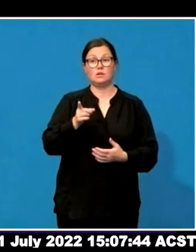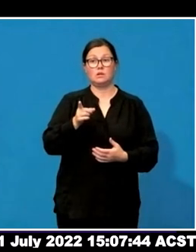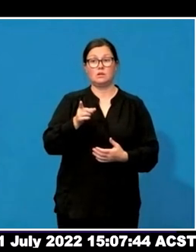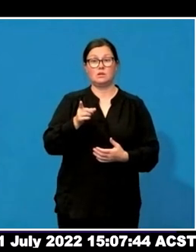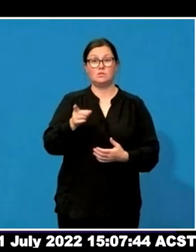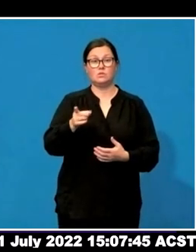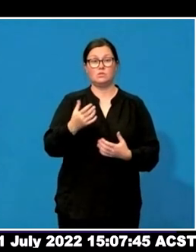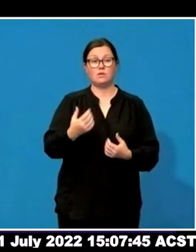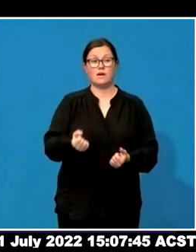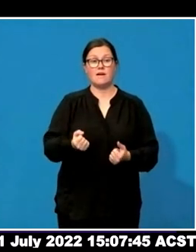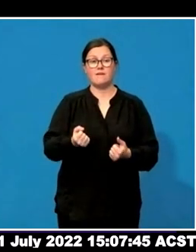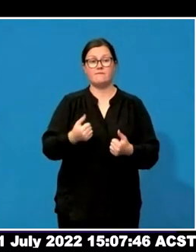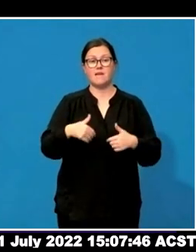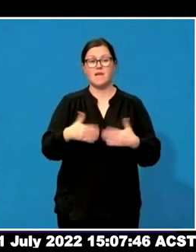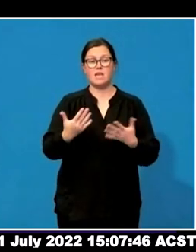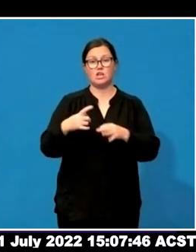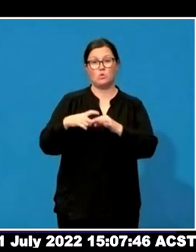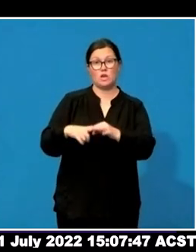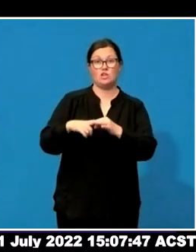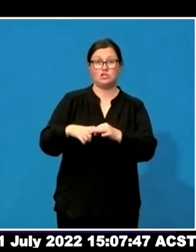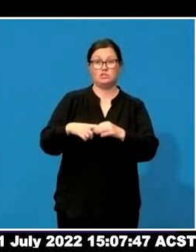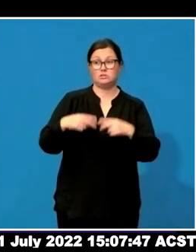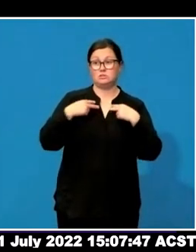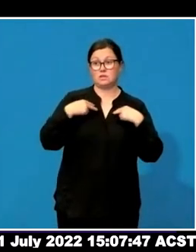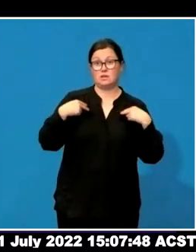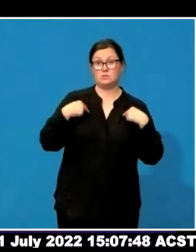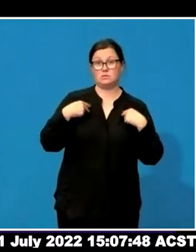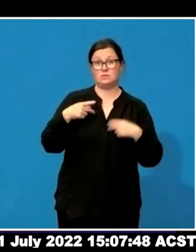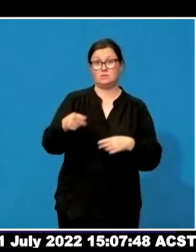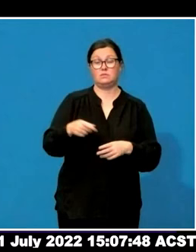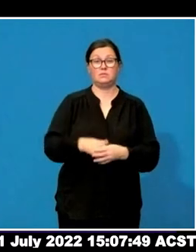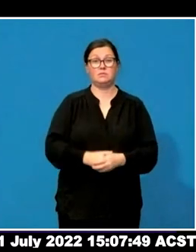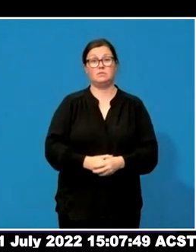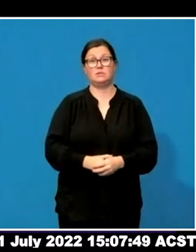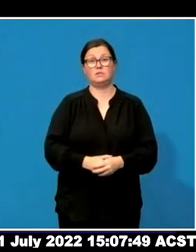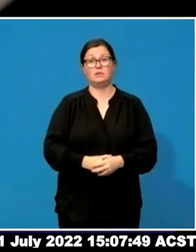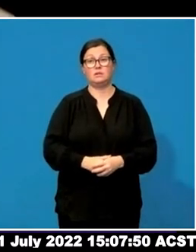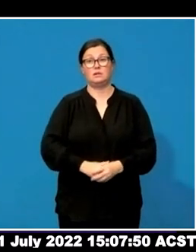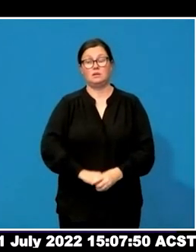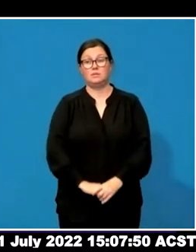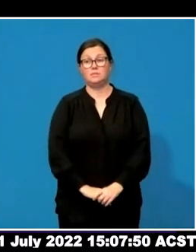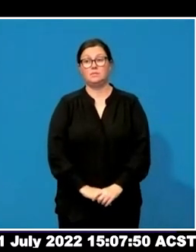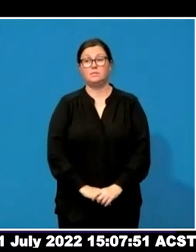Joan? That's you. Ms - sorry? MS MAKRIS: No.